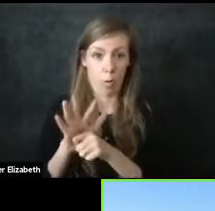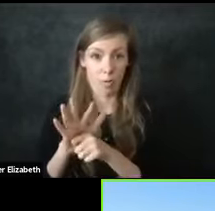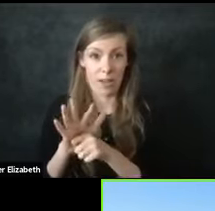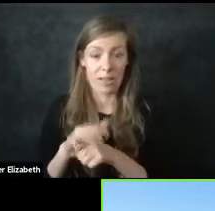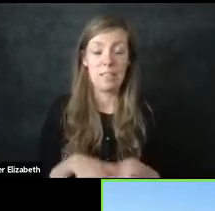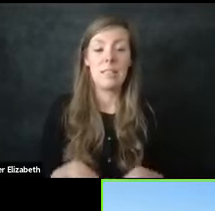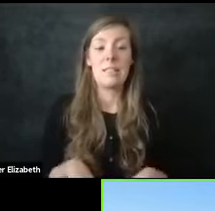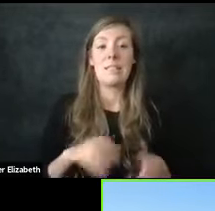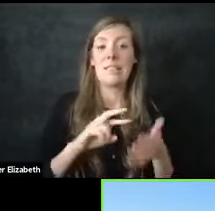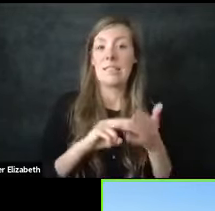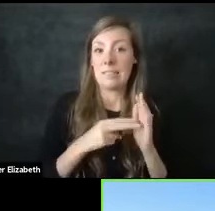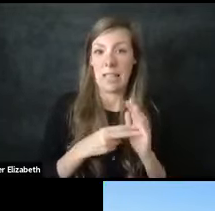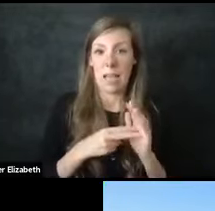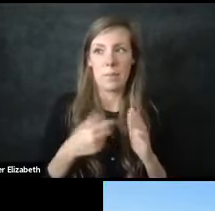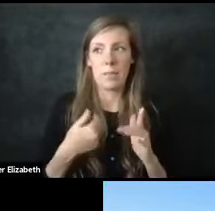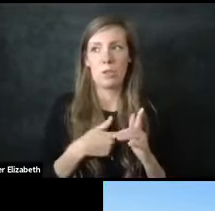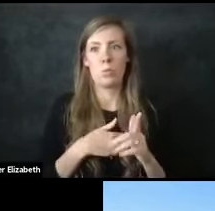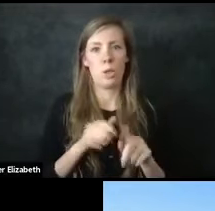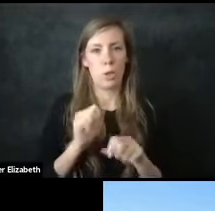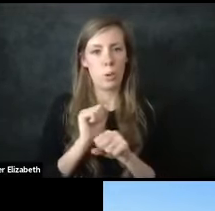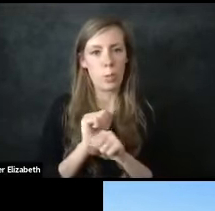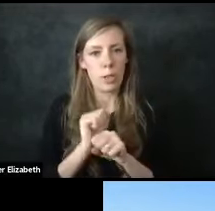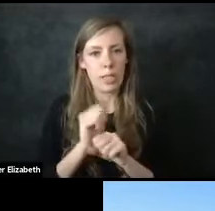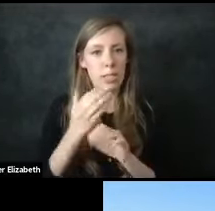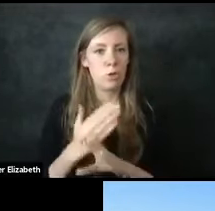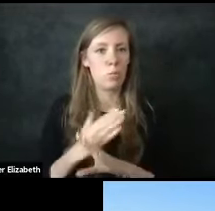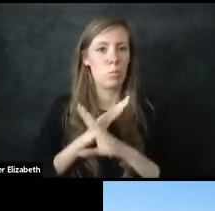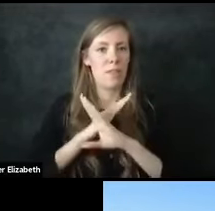campaign is working to prevent the worst outcomes of the virus.